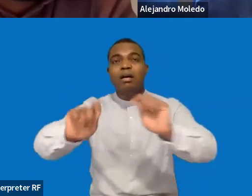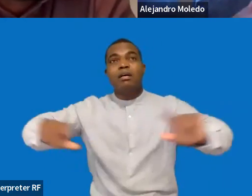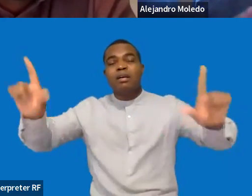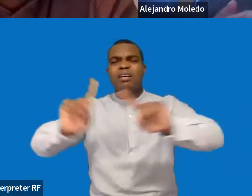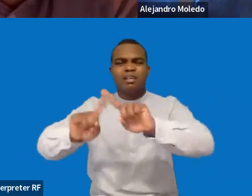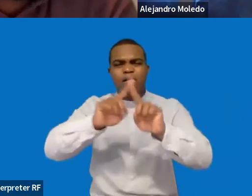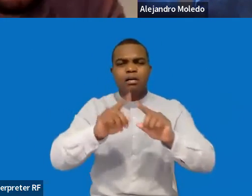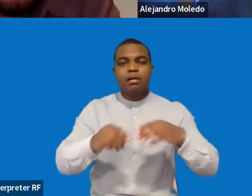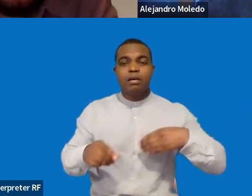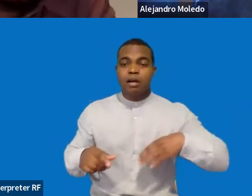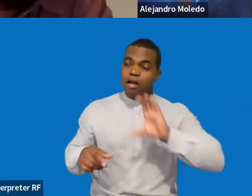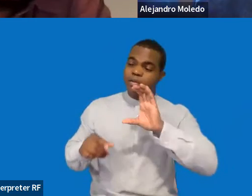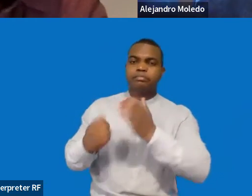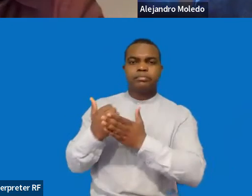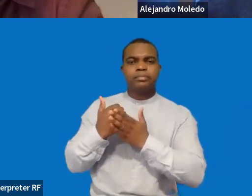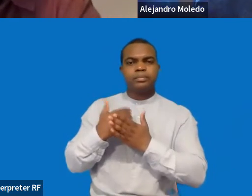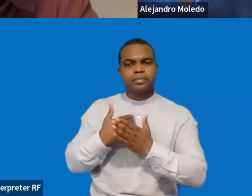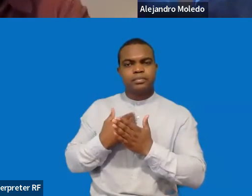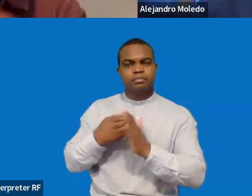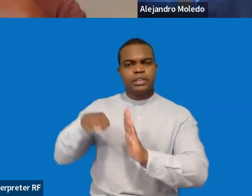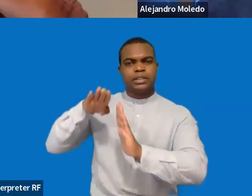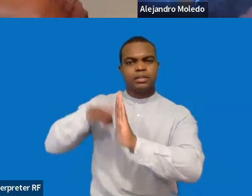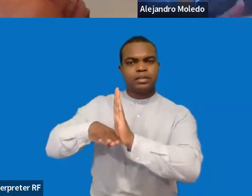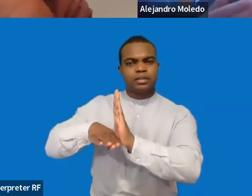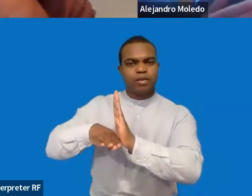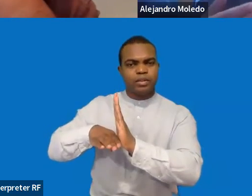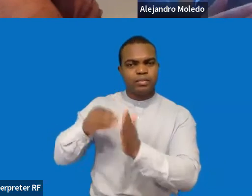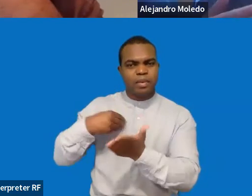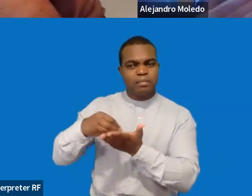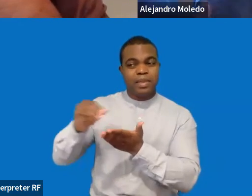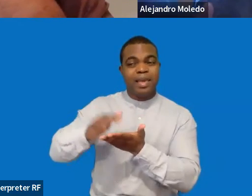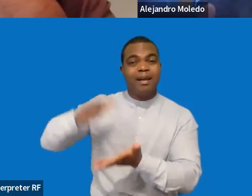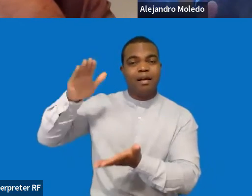the European Disability Card can guarantee